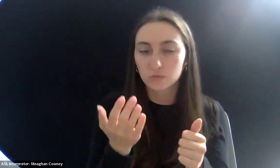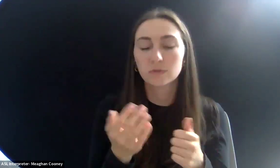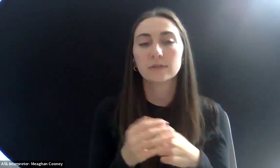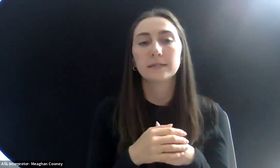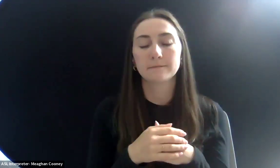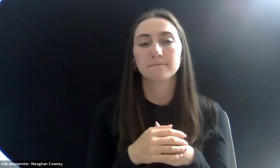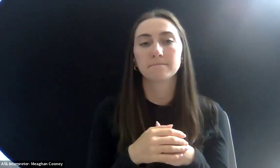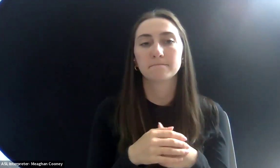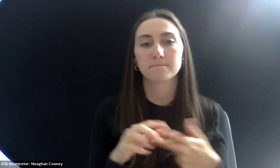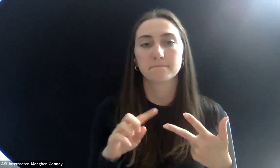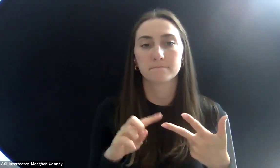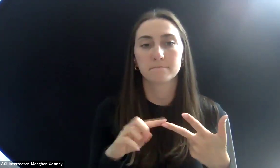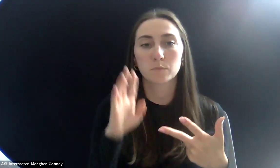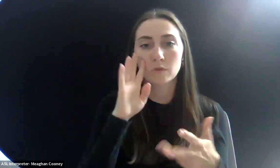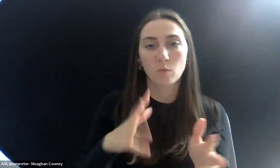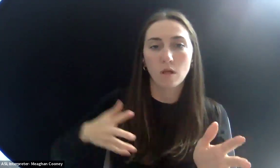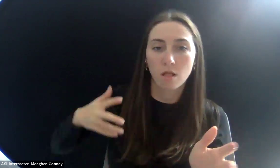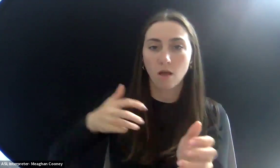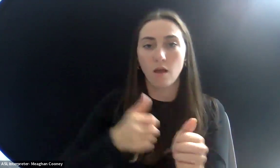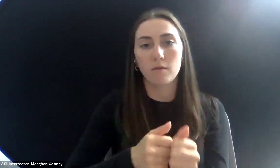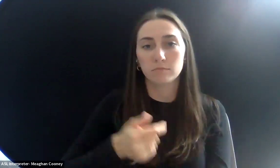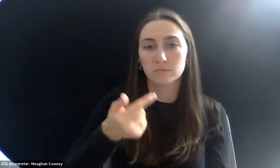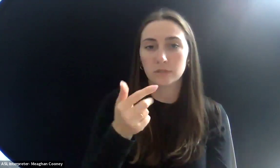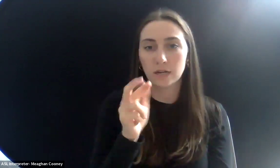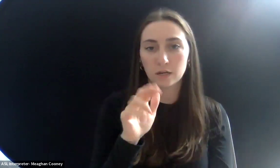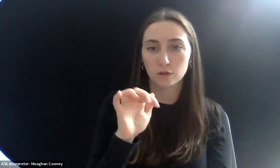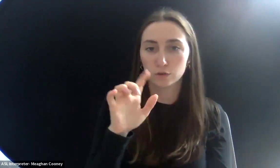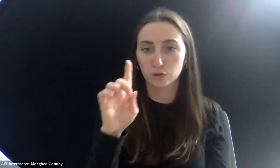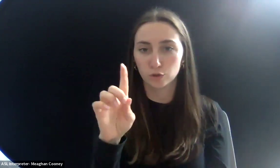grid emissions rate that is being used in the evaluations.